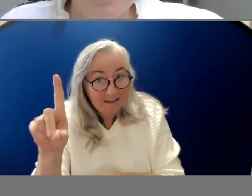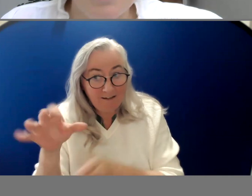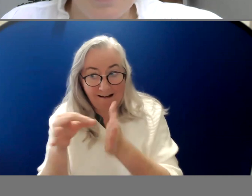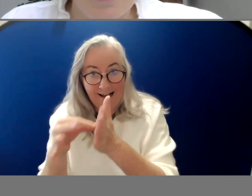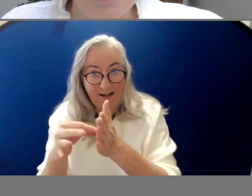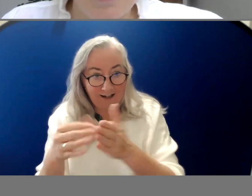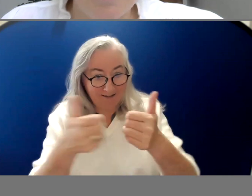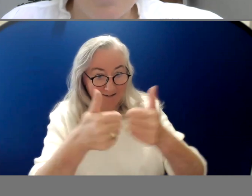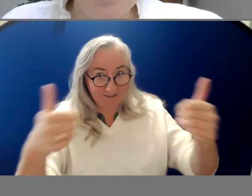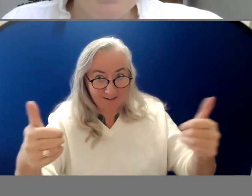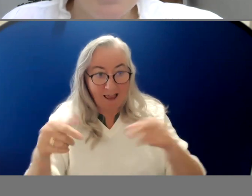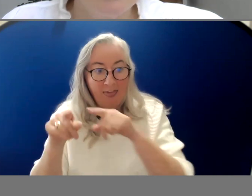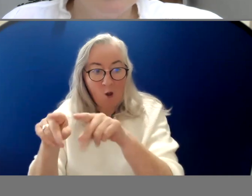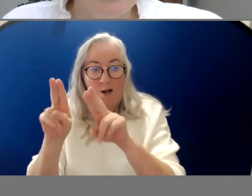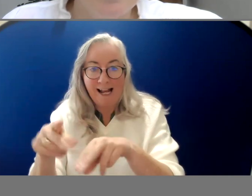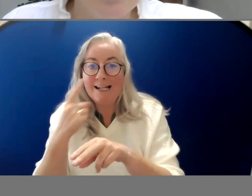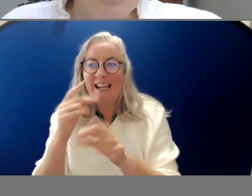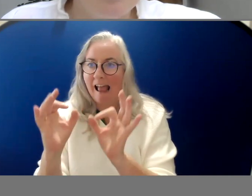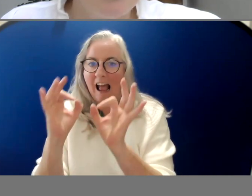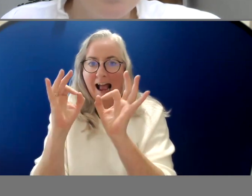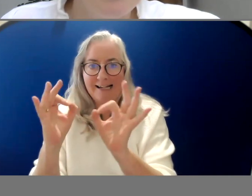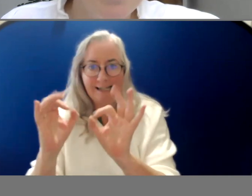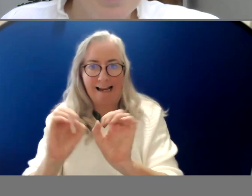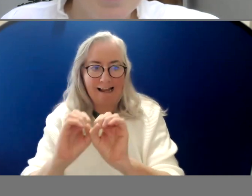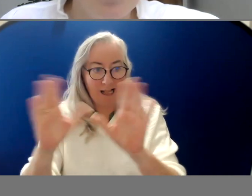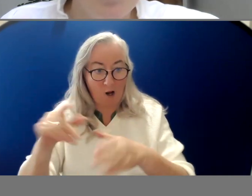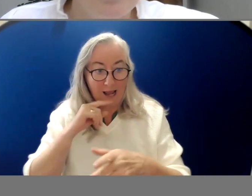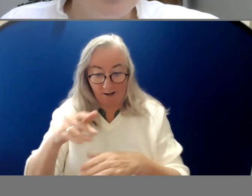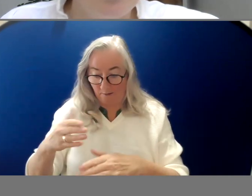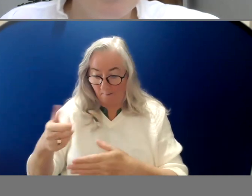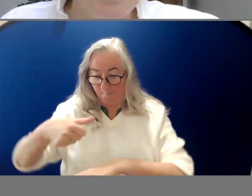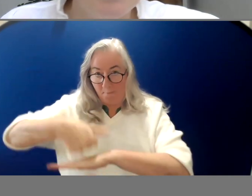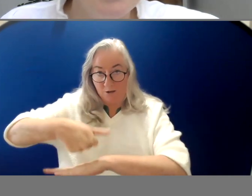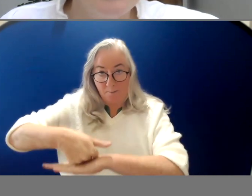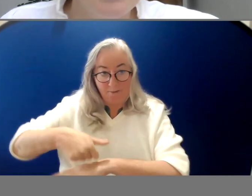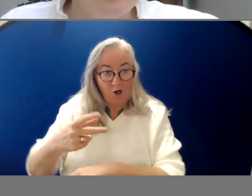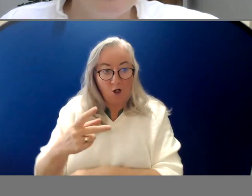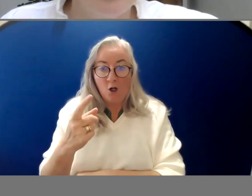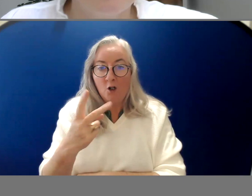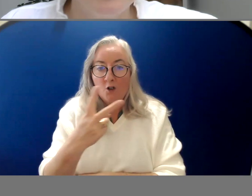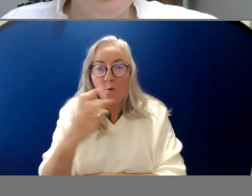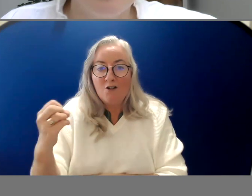are seeing an ideal clearance at the bottom of the series of 1200 mil and this would allow for future